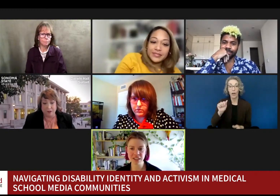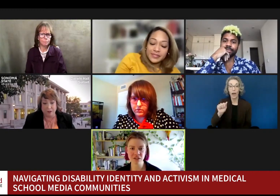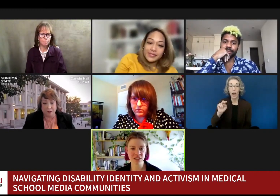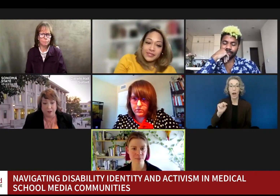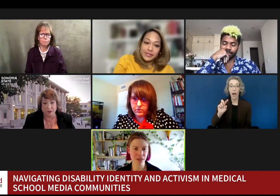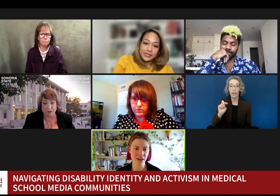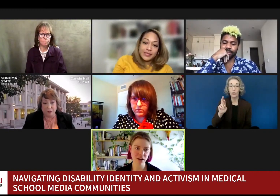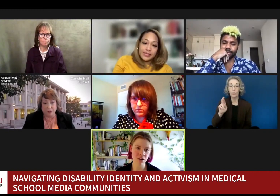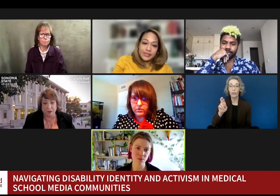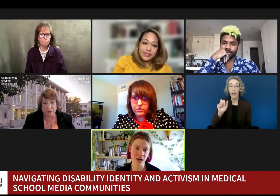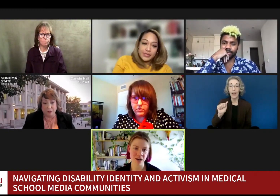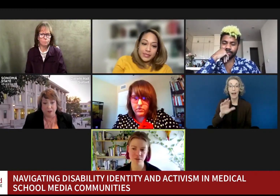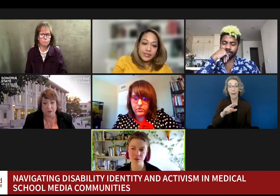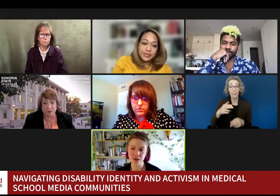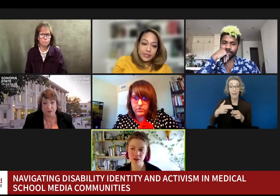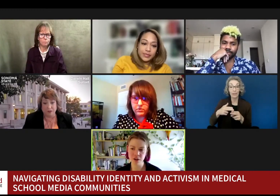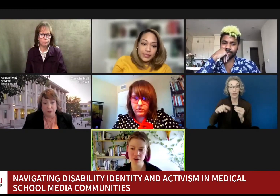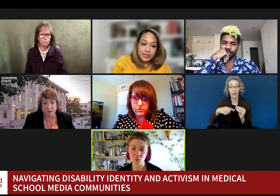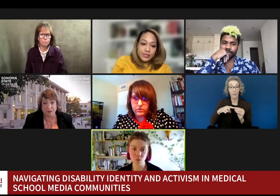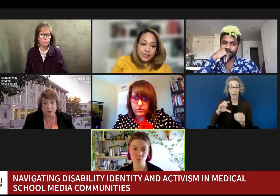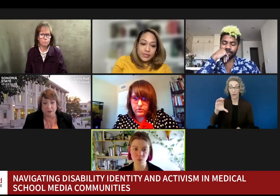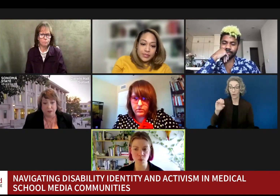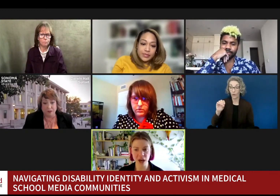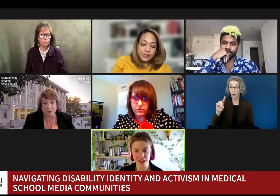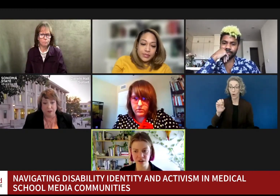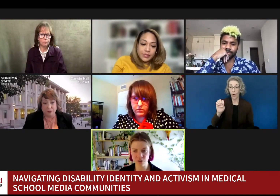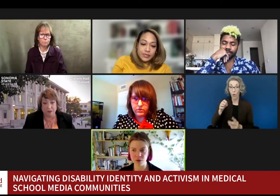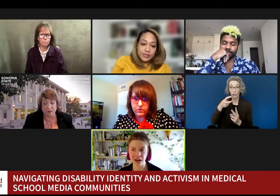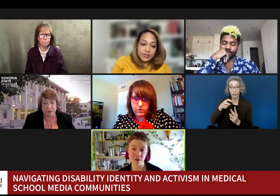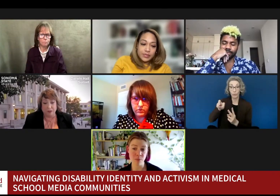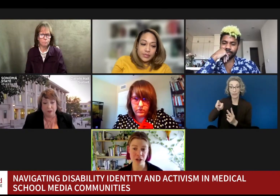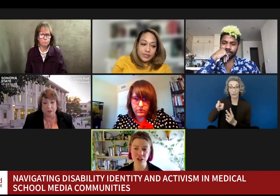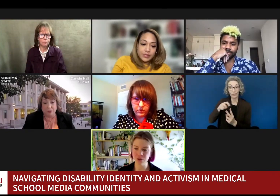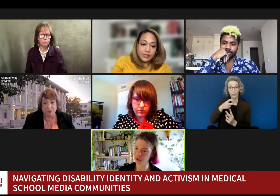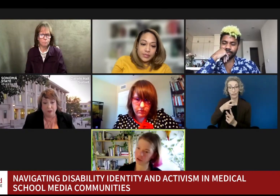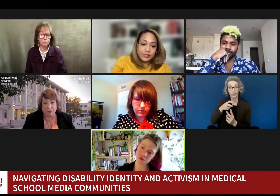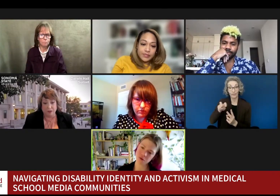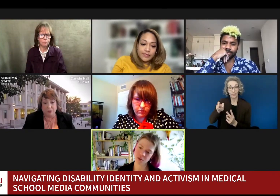Is there something around when or how much you choose to code